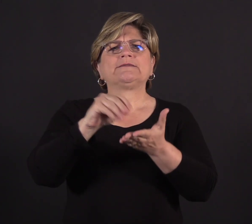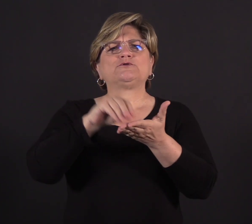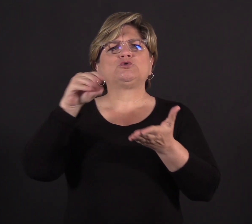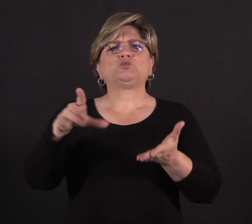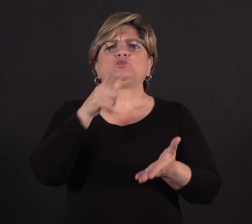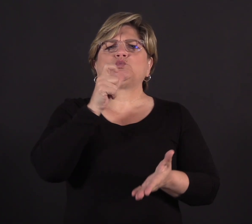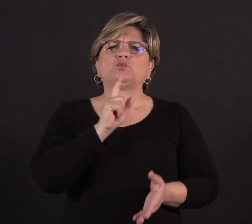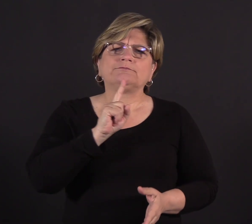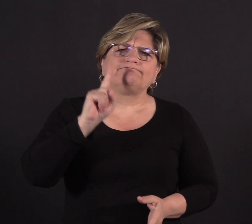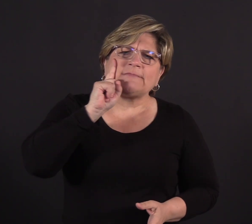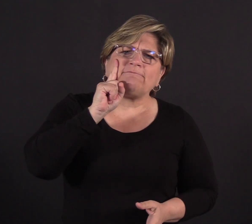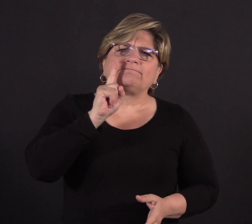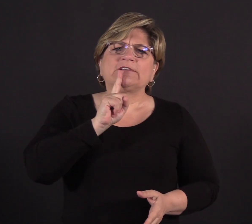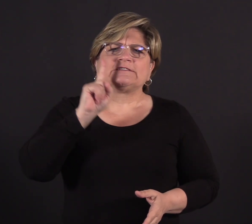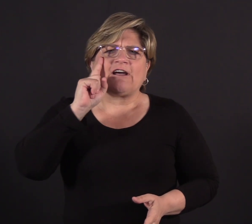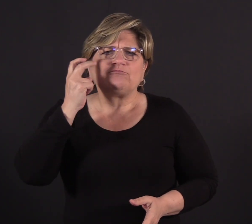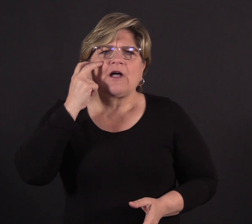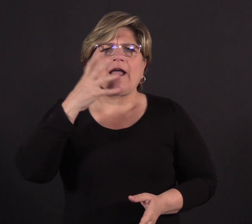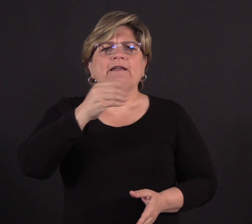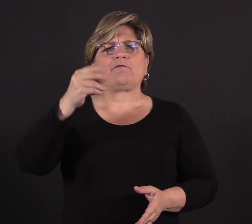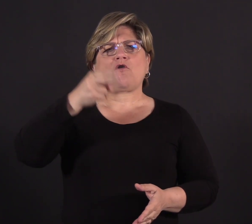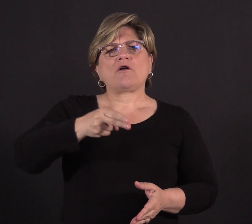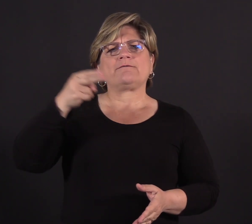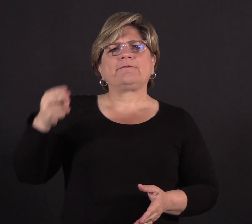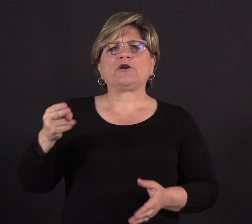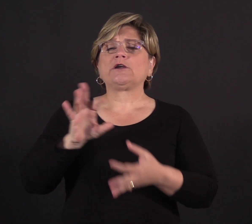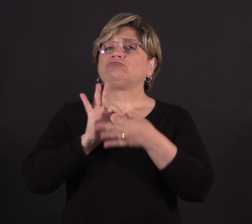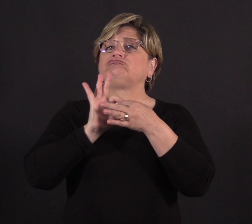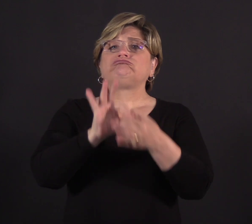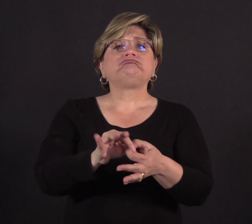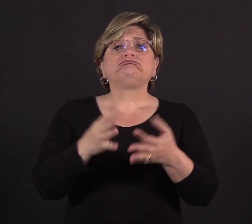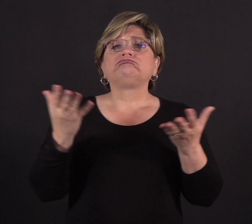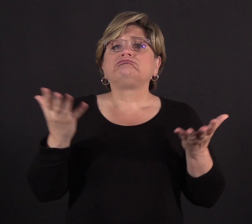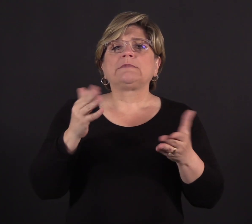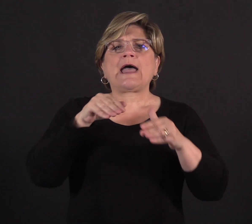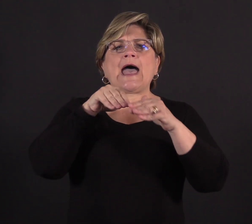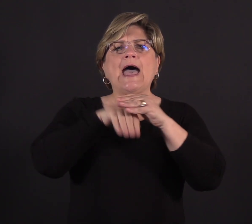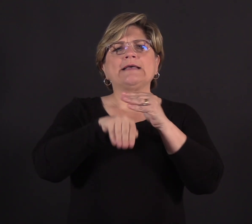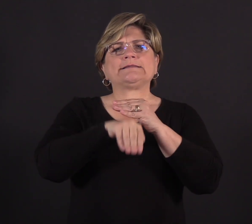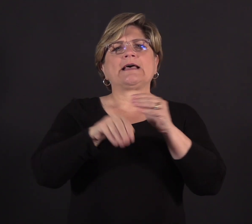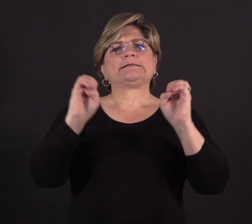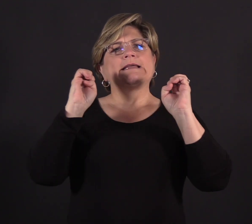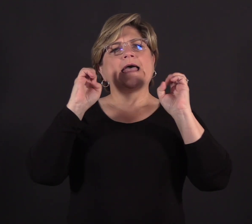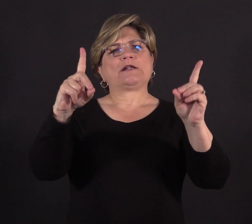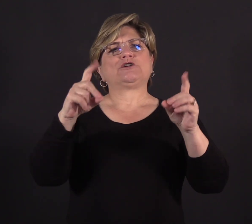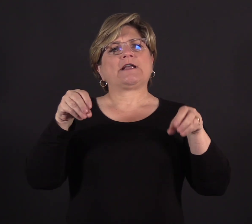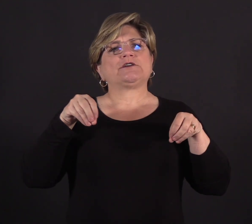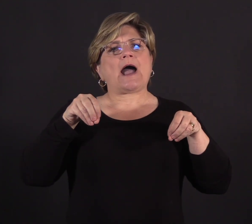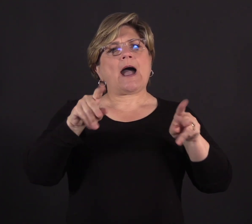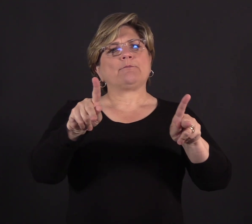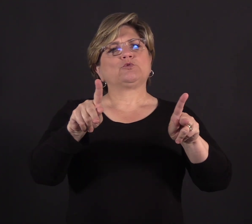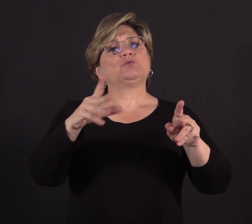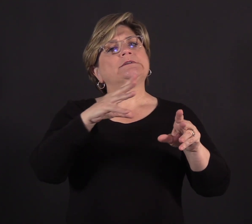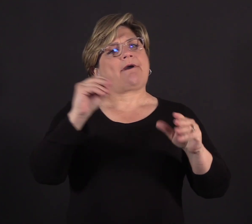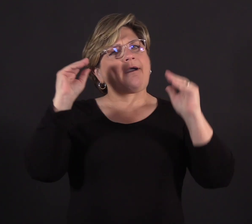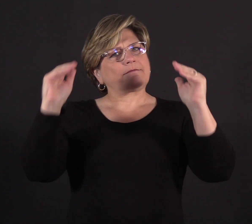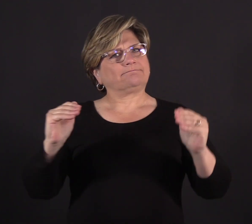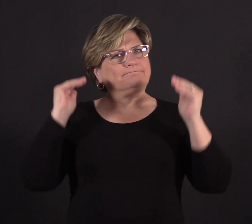who are deaf, deafblind, and hard of hearing in regard to access to education opportunities and